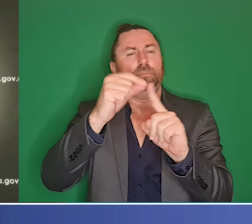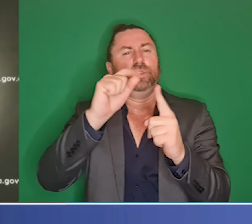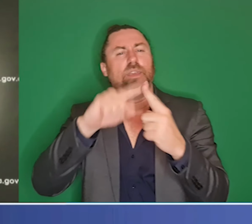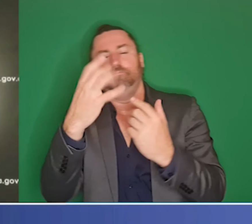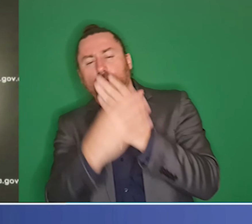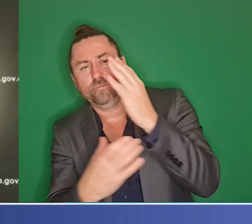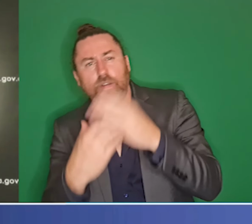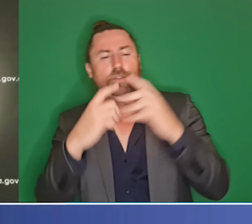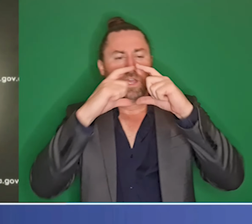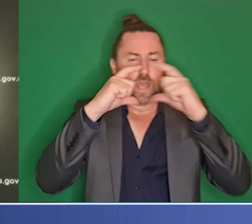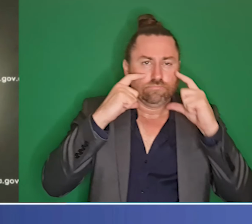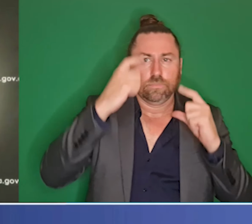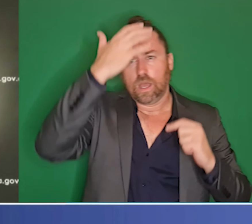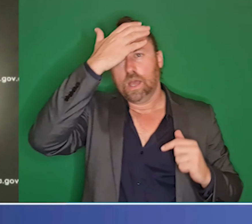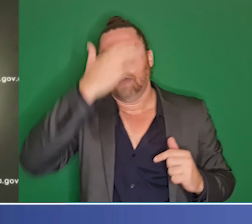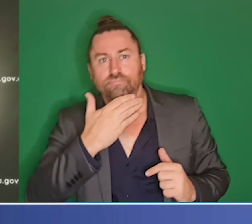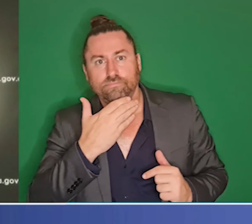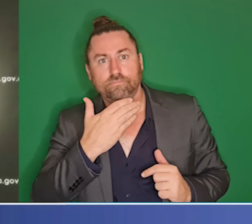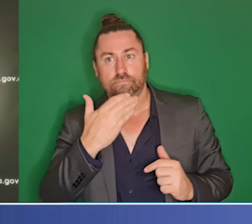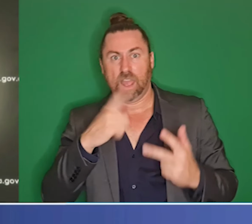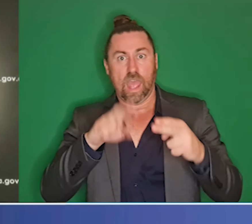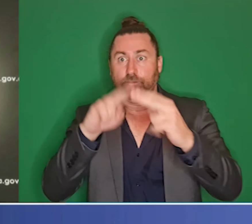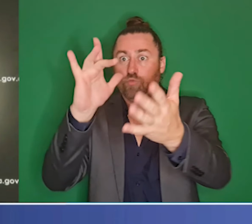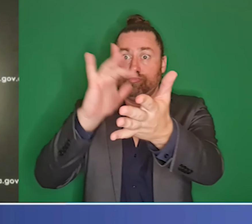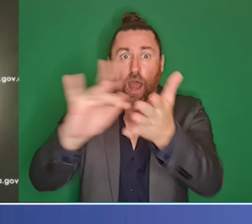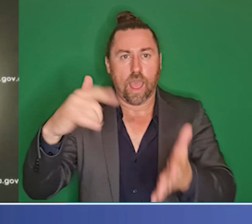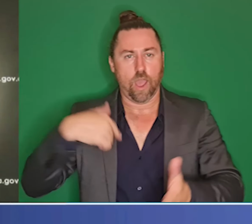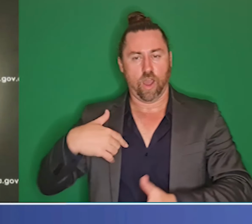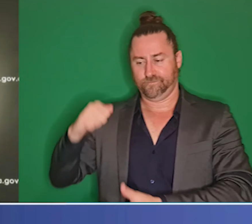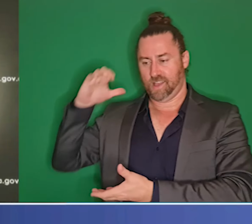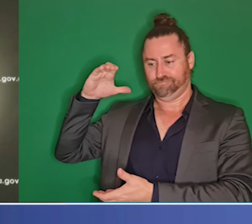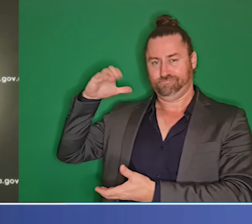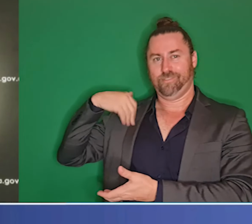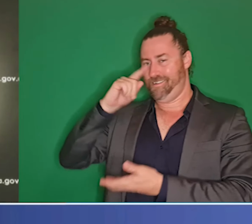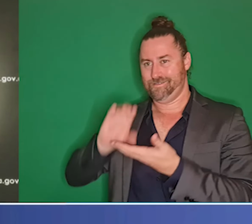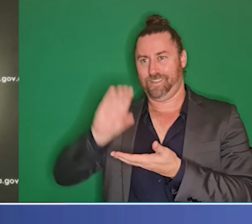and territories are well-prepared in relation to PPE.